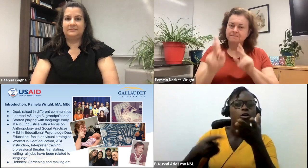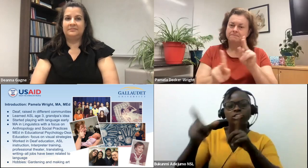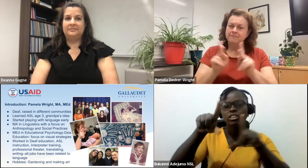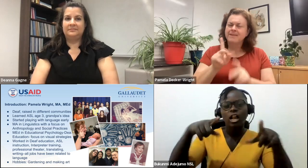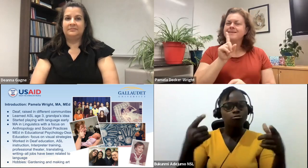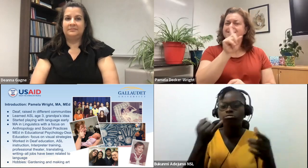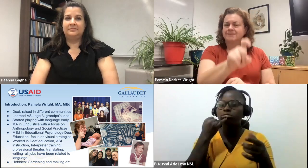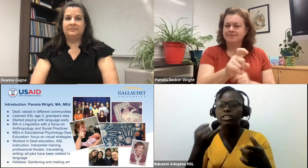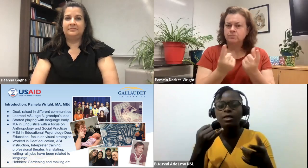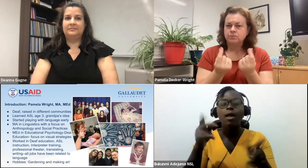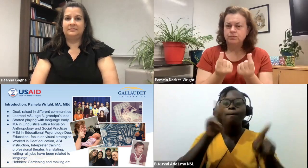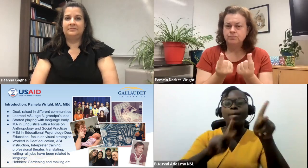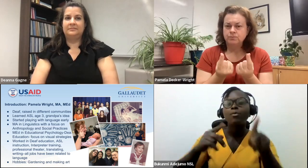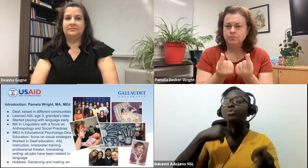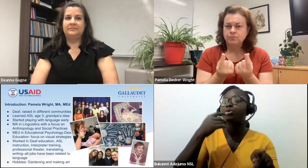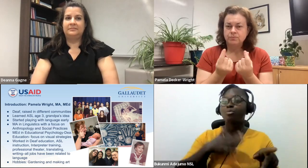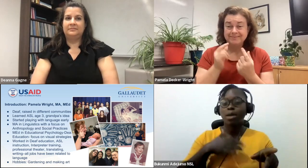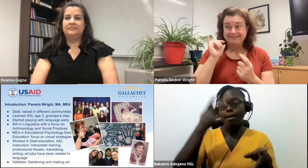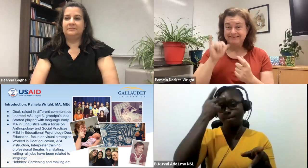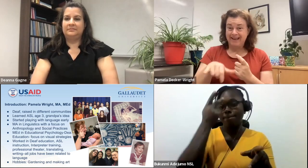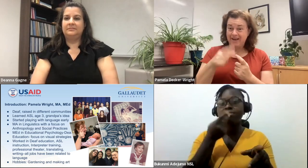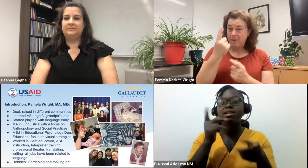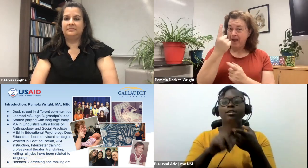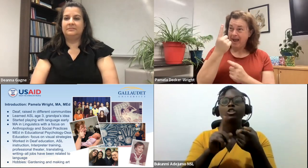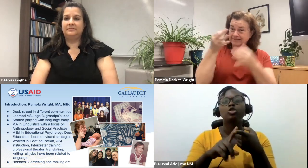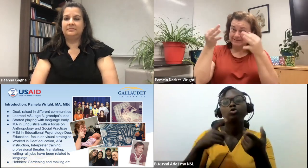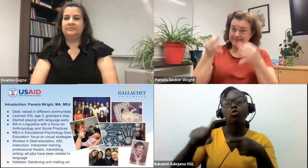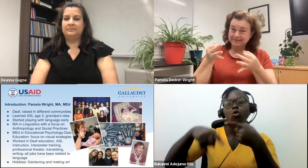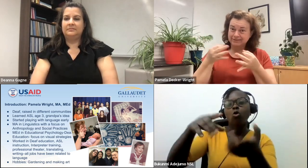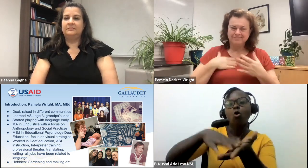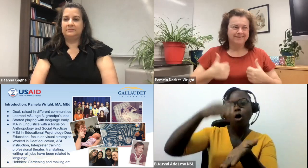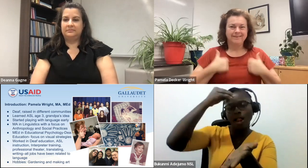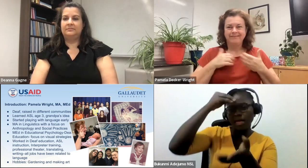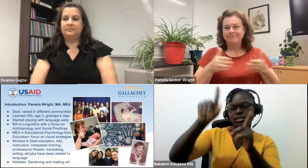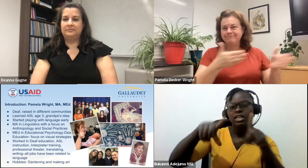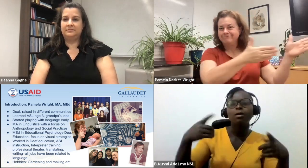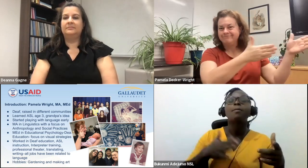Go find them. they will tell you. Ask them, what are you going to do with this child?